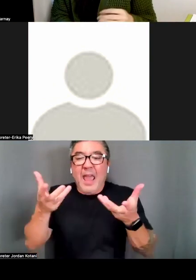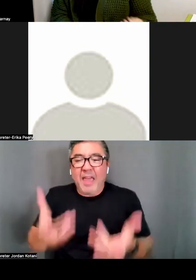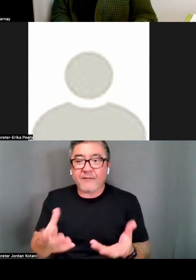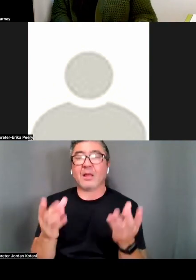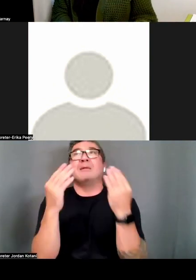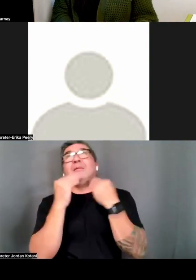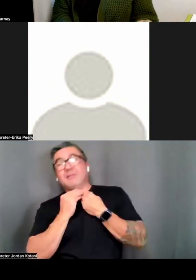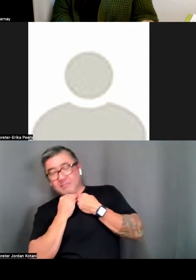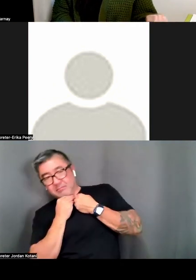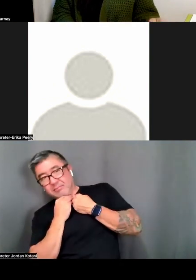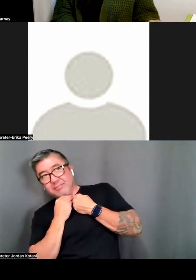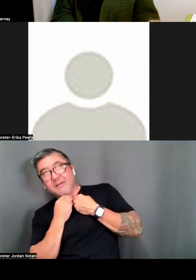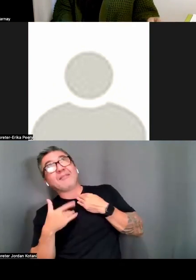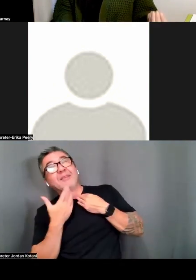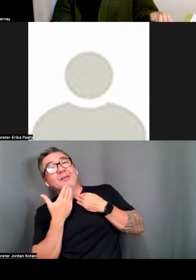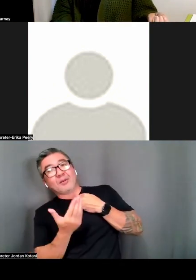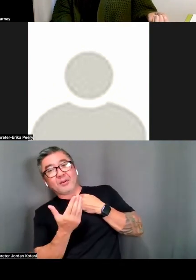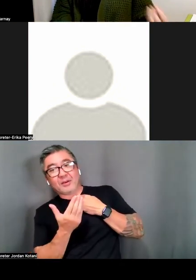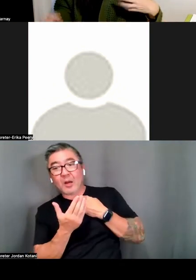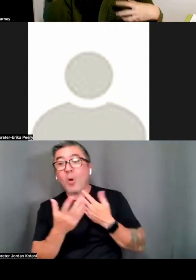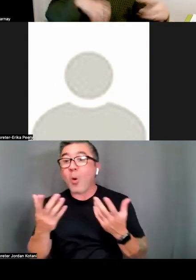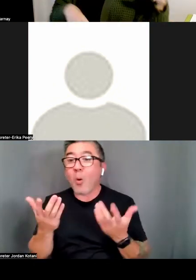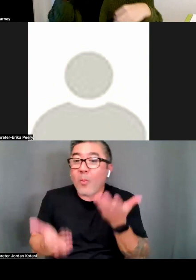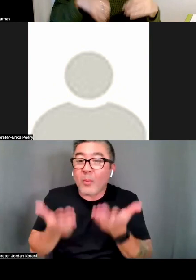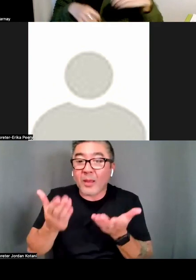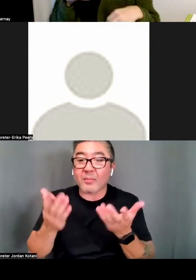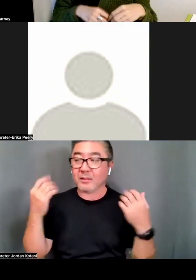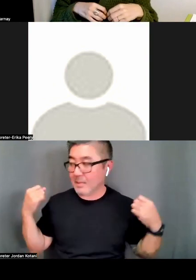Easy one is a weighted backpack. Taking a backpack and putting some books inside.